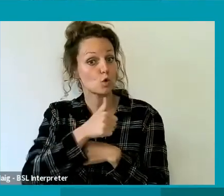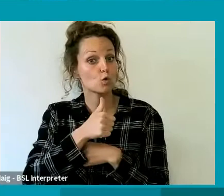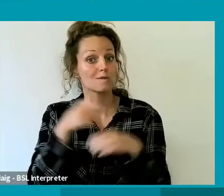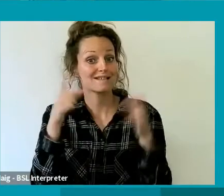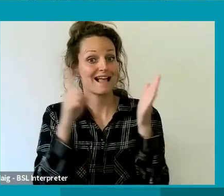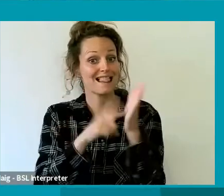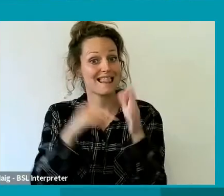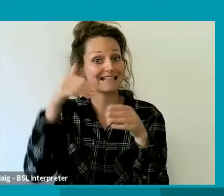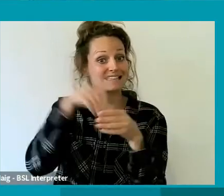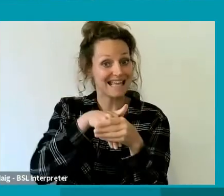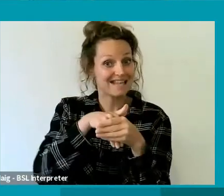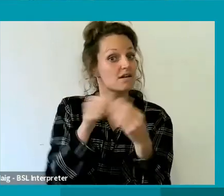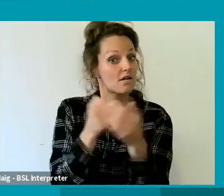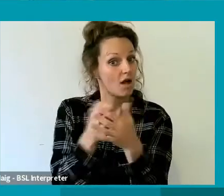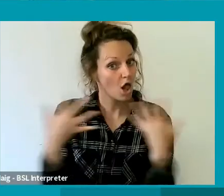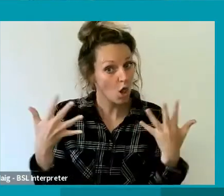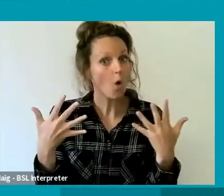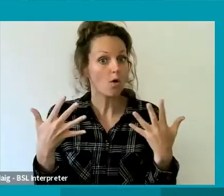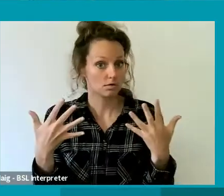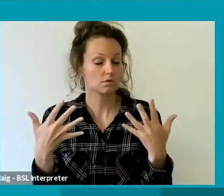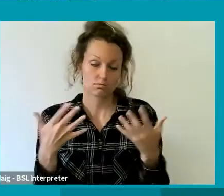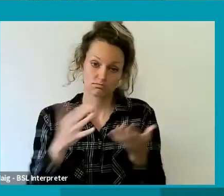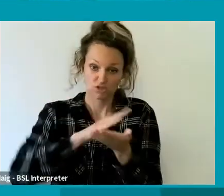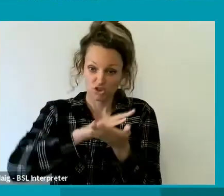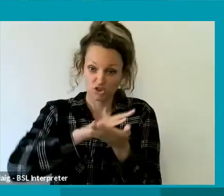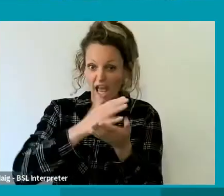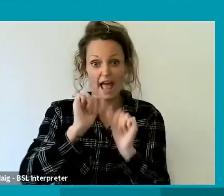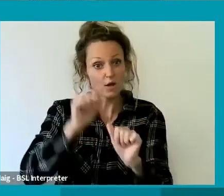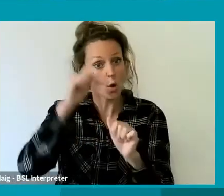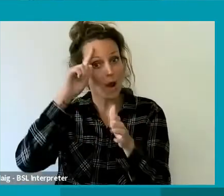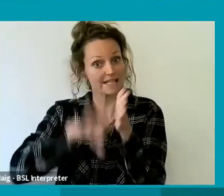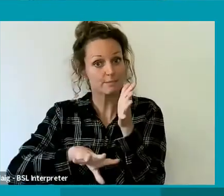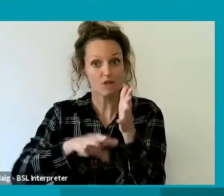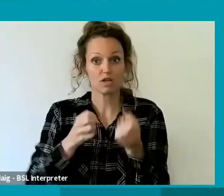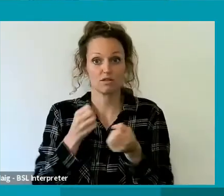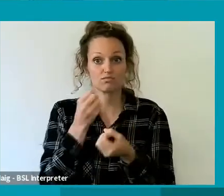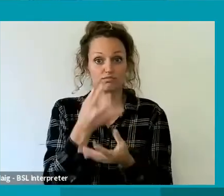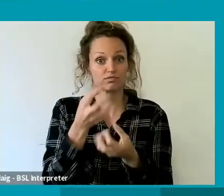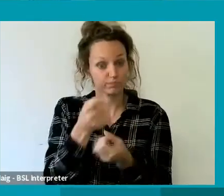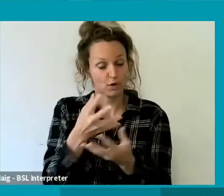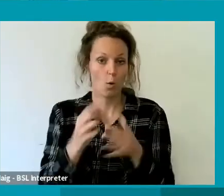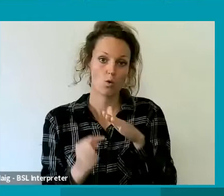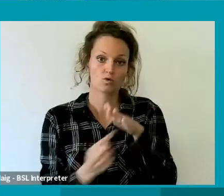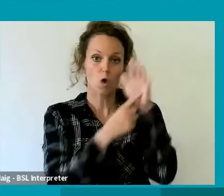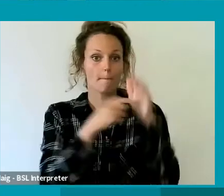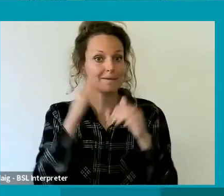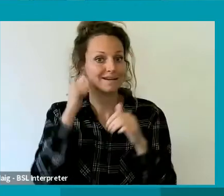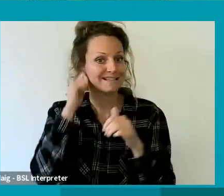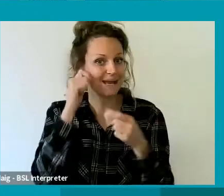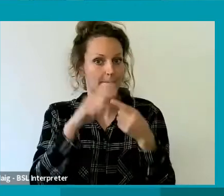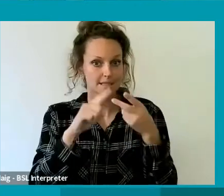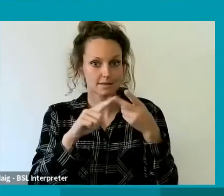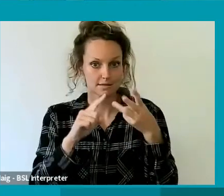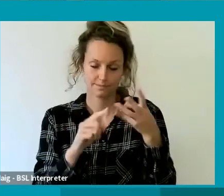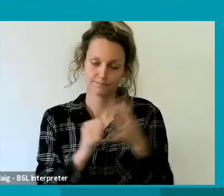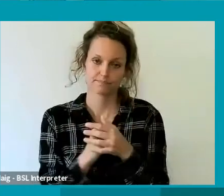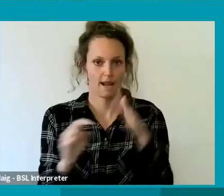share that your insights and your tips with us because it's really important that we learn from each other.